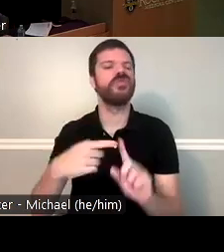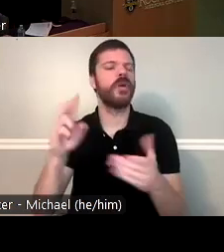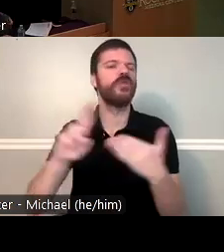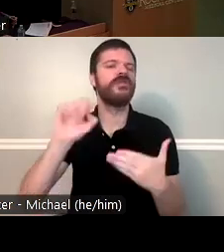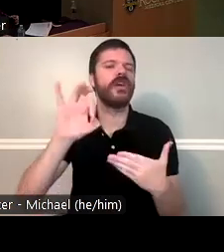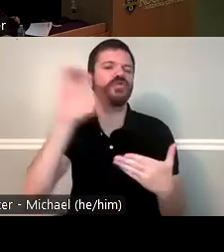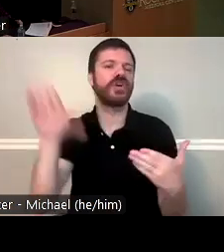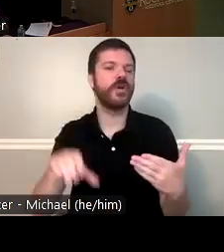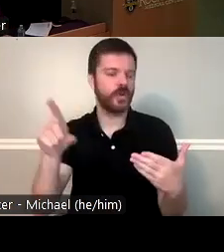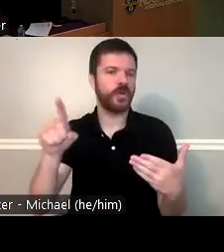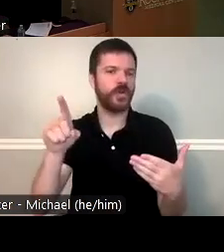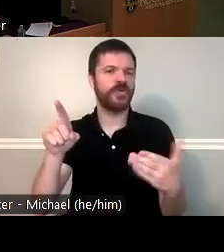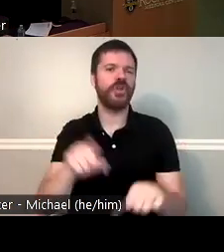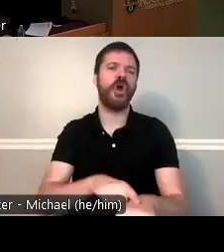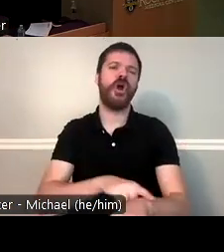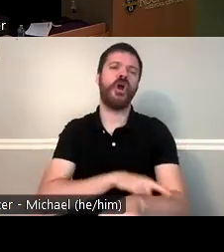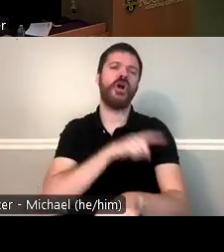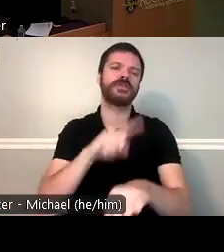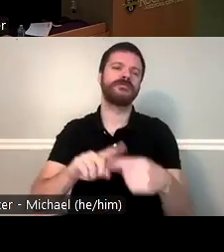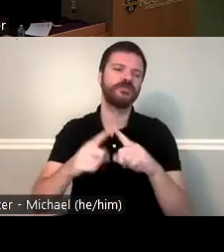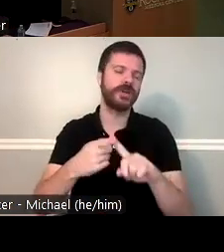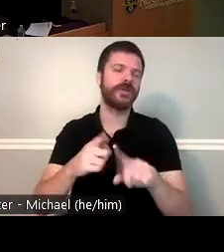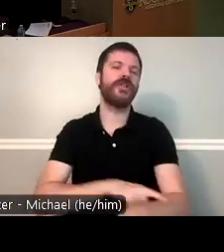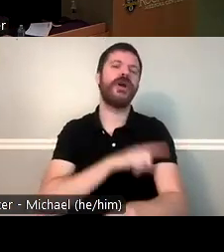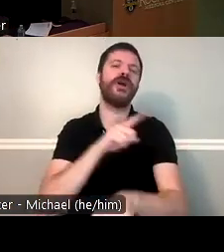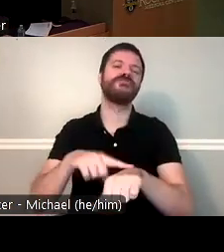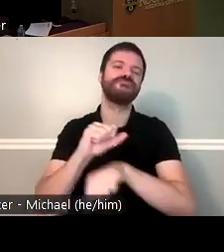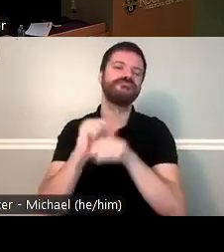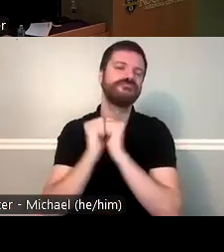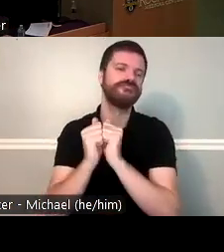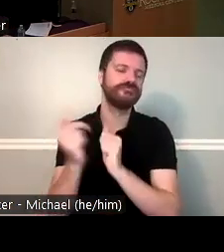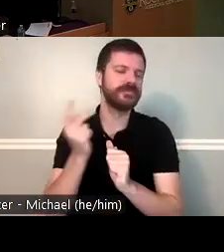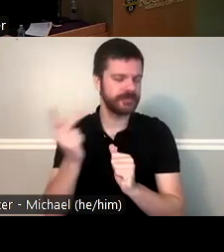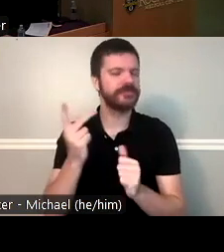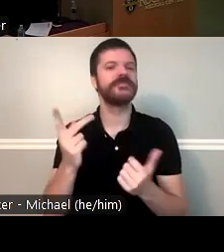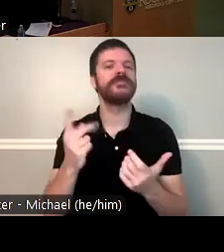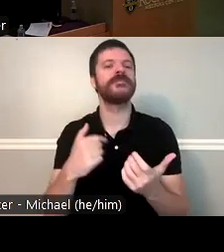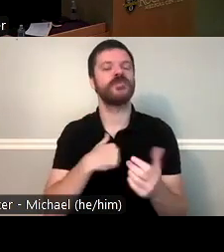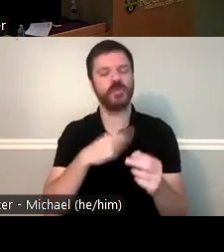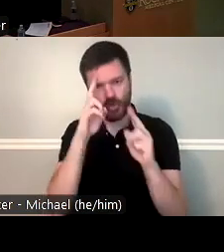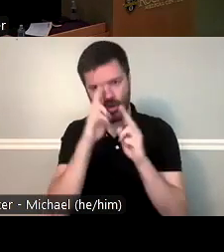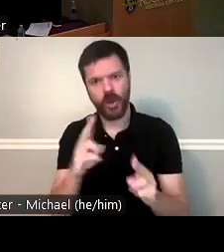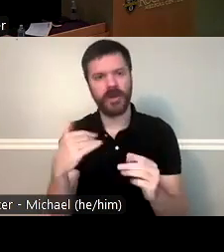a longtime colleague and friend of mine so we're very honored to have her here Dr Walsh